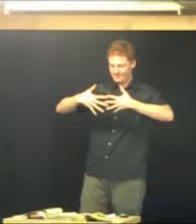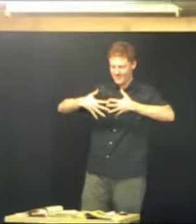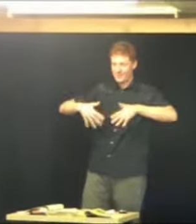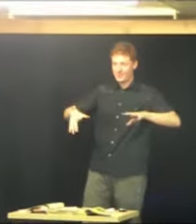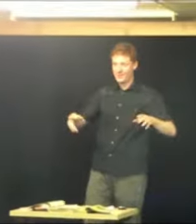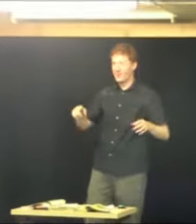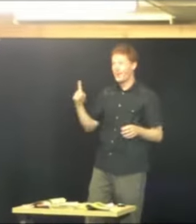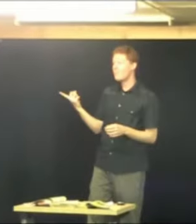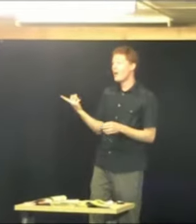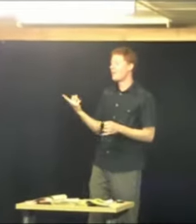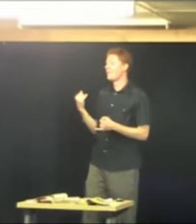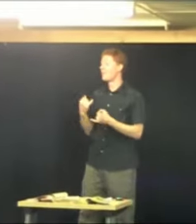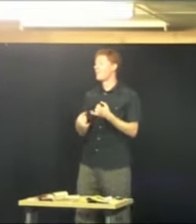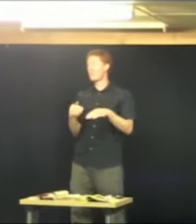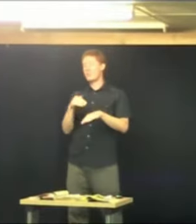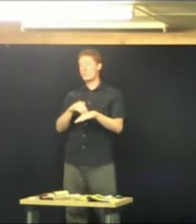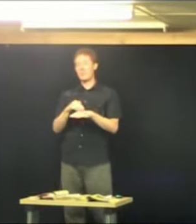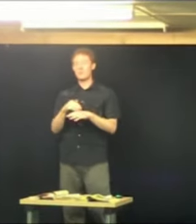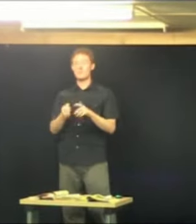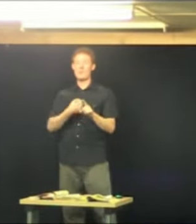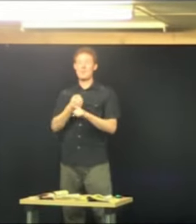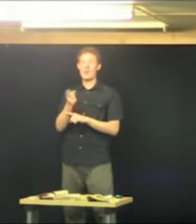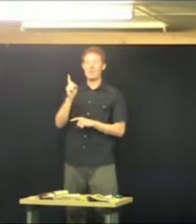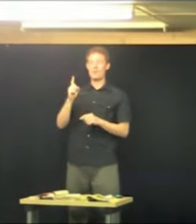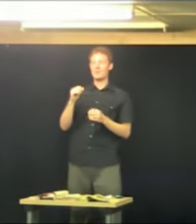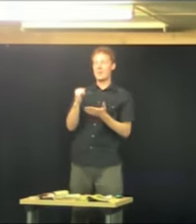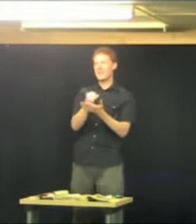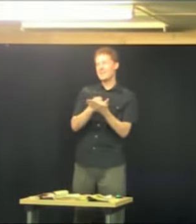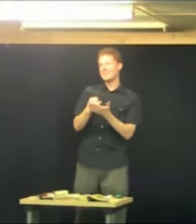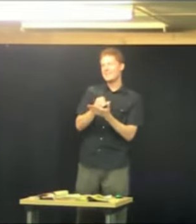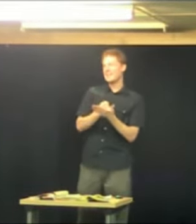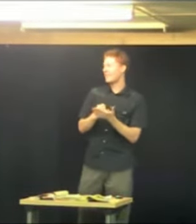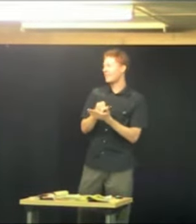and slowly the pages unravel But there is a deeper problem